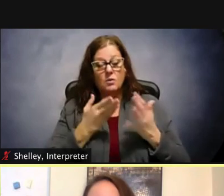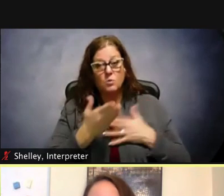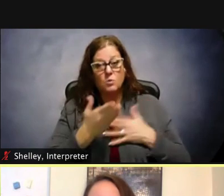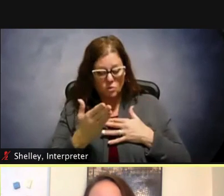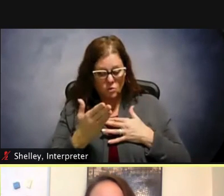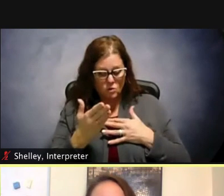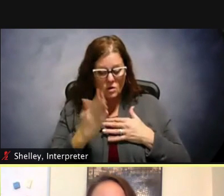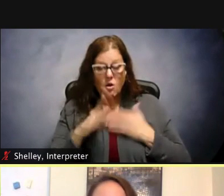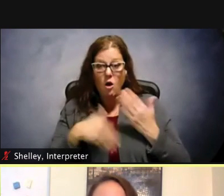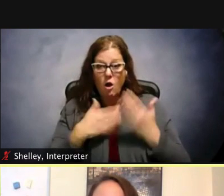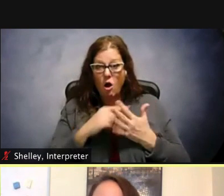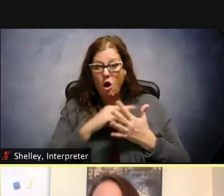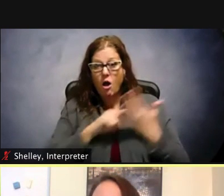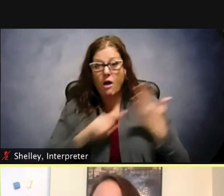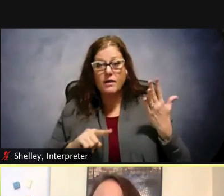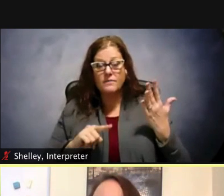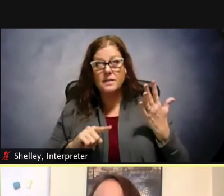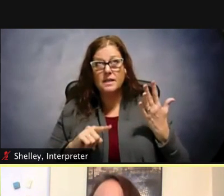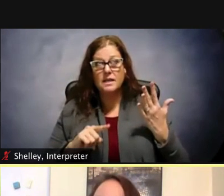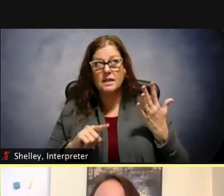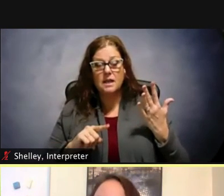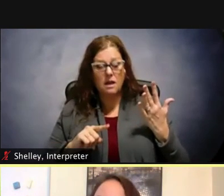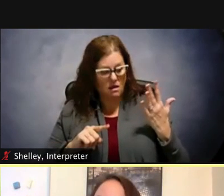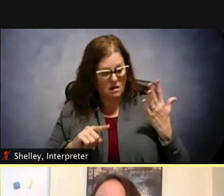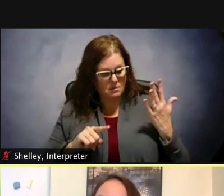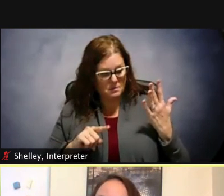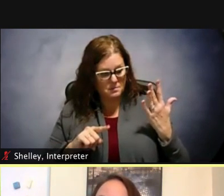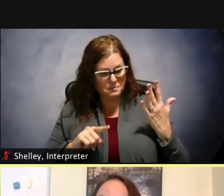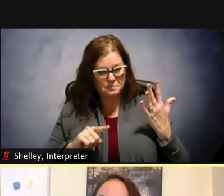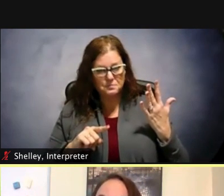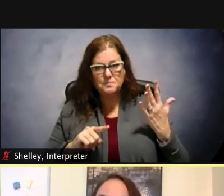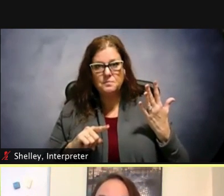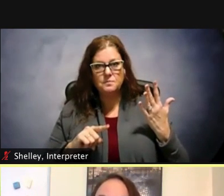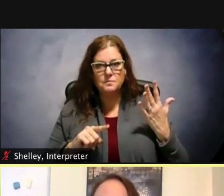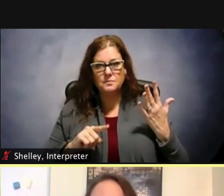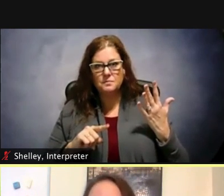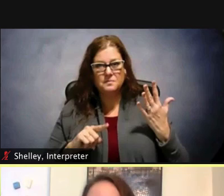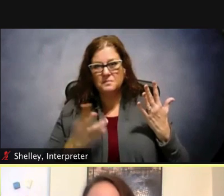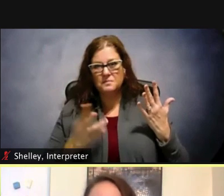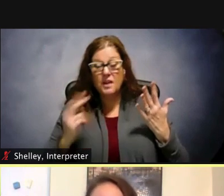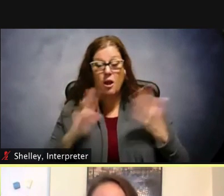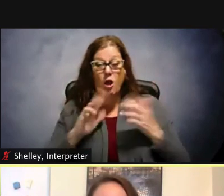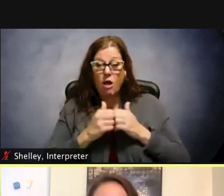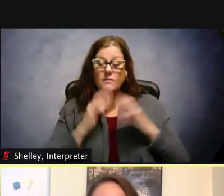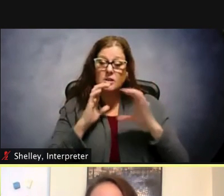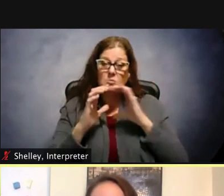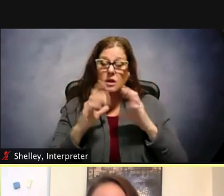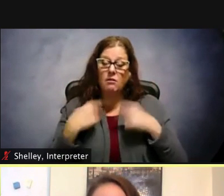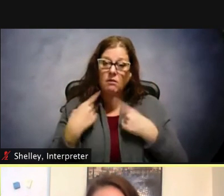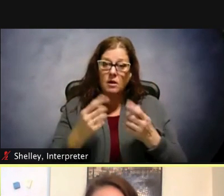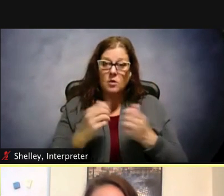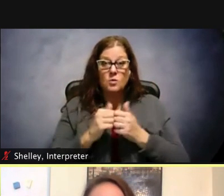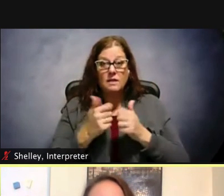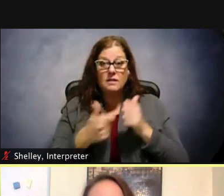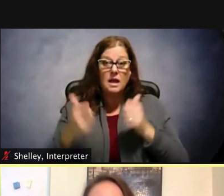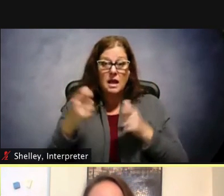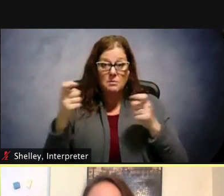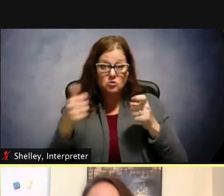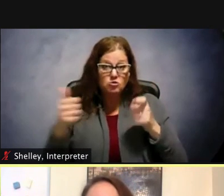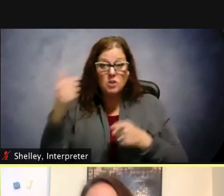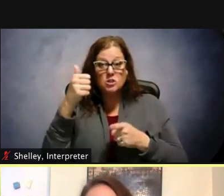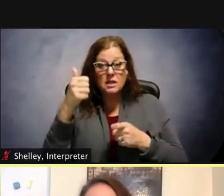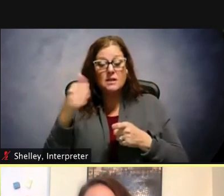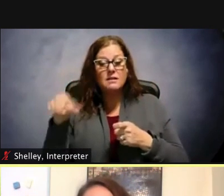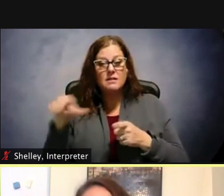all of the communication that we had with the administration, they were able to honor that for